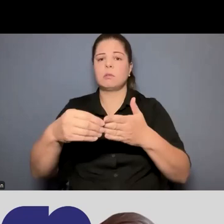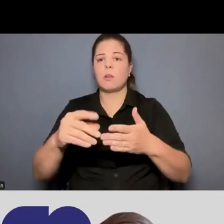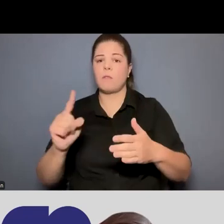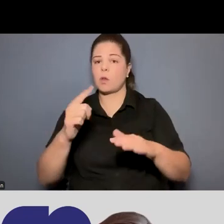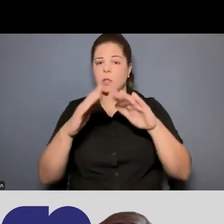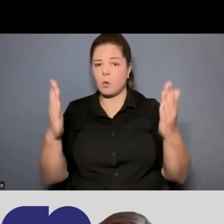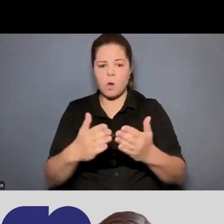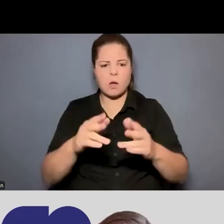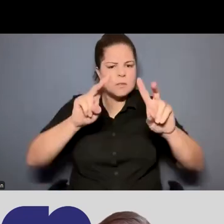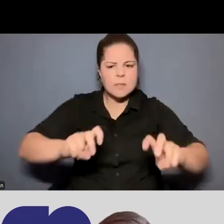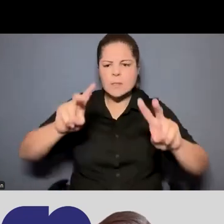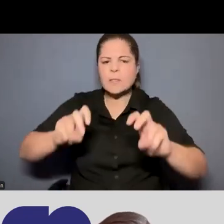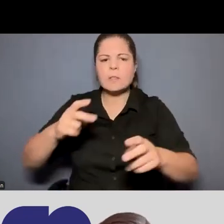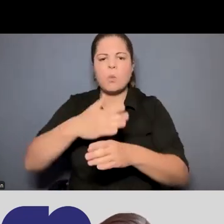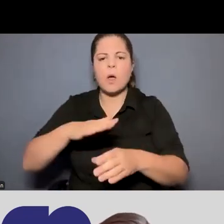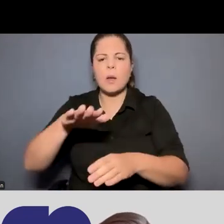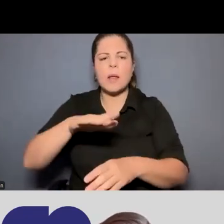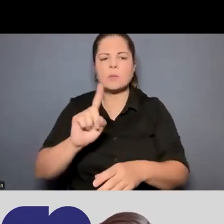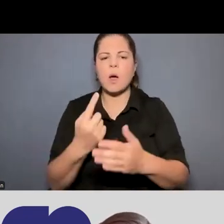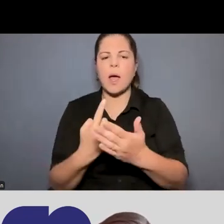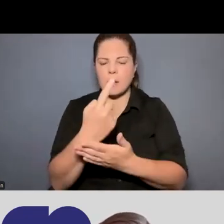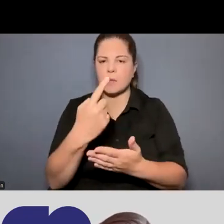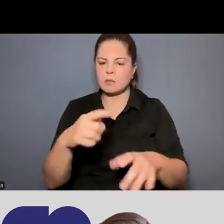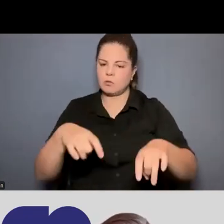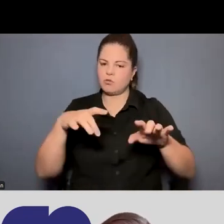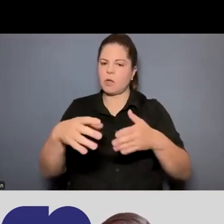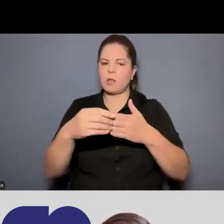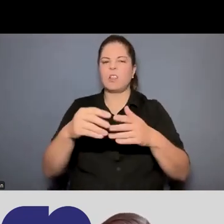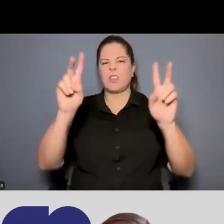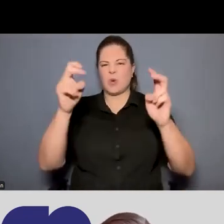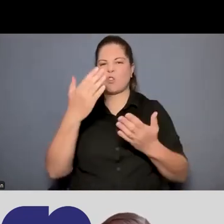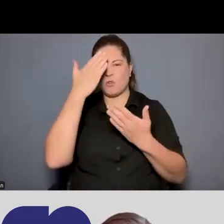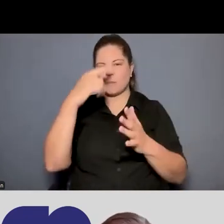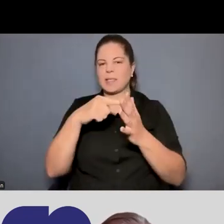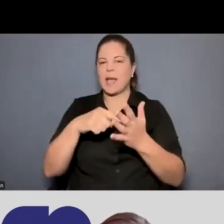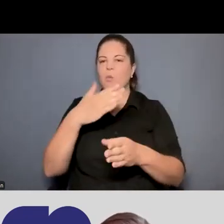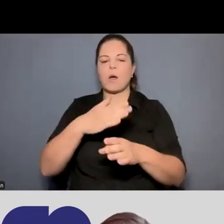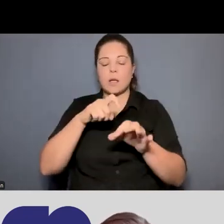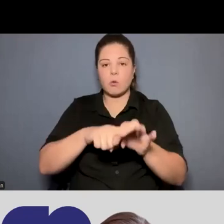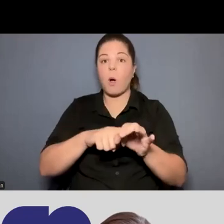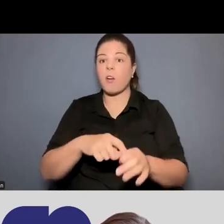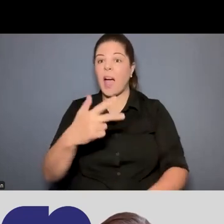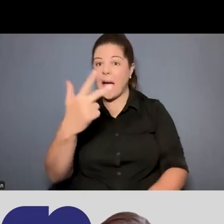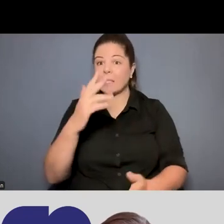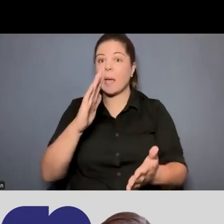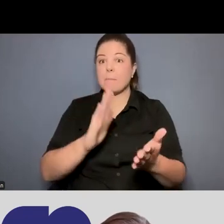which is known as the Respect at Work Inquiry. Our 18 month long comprehensive inquiry examined